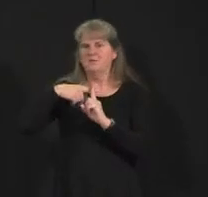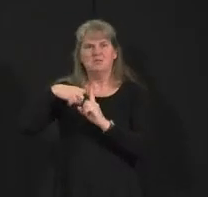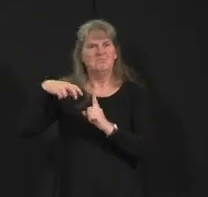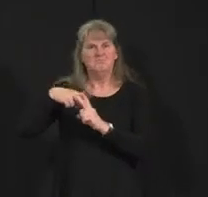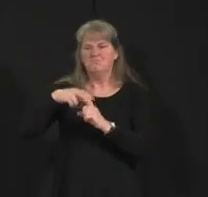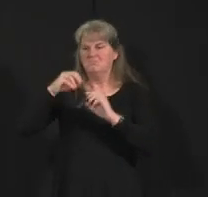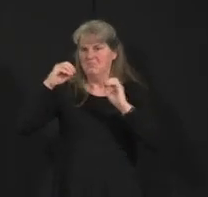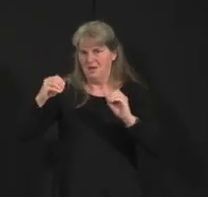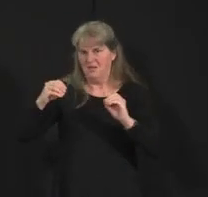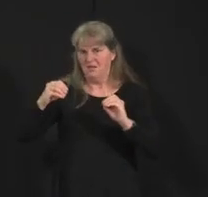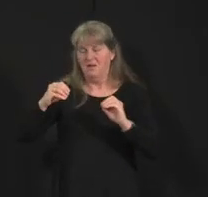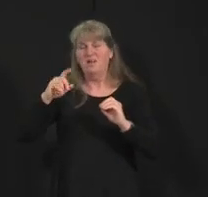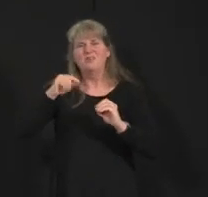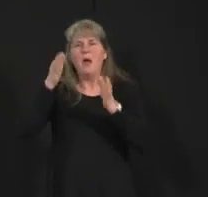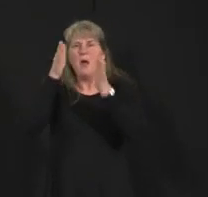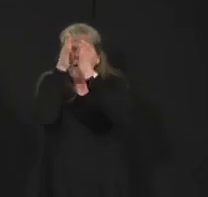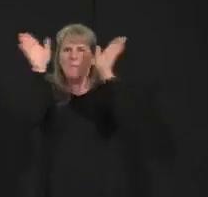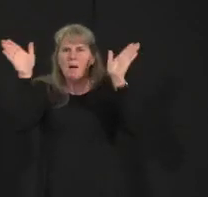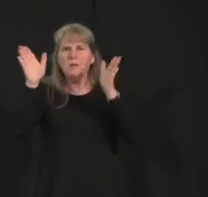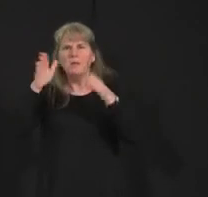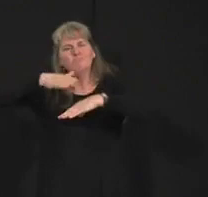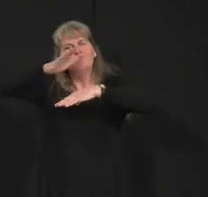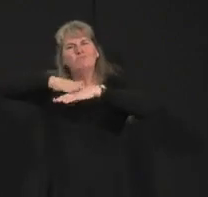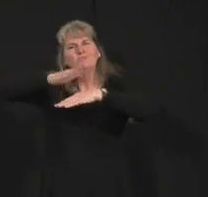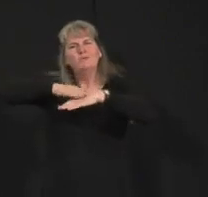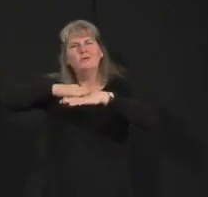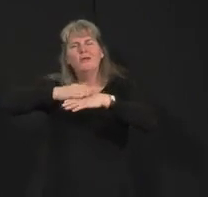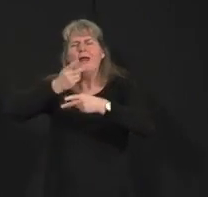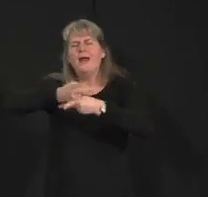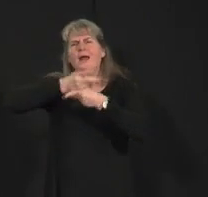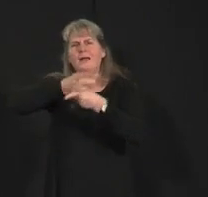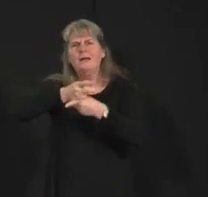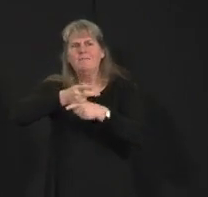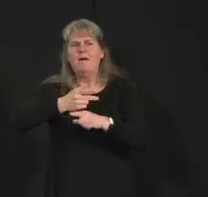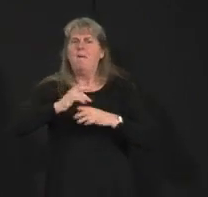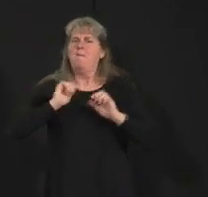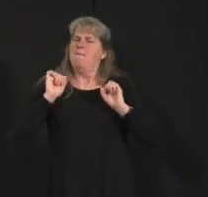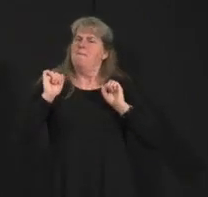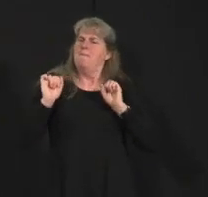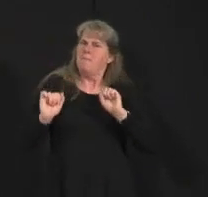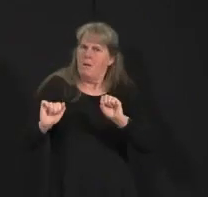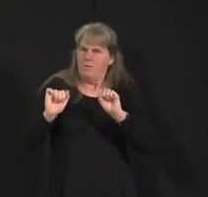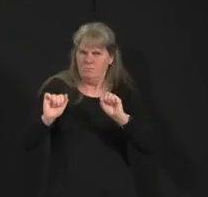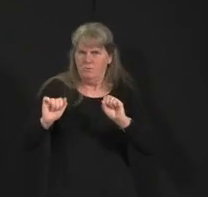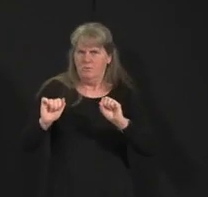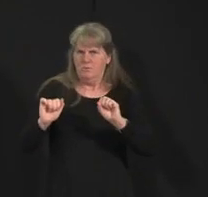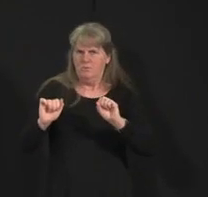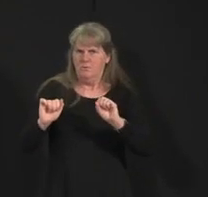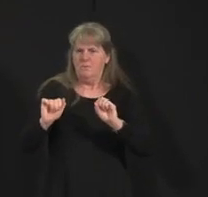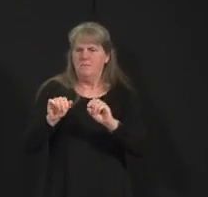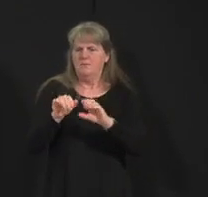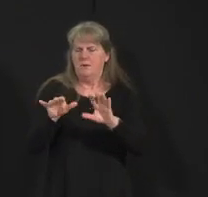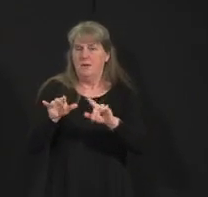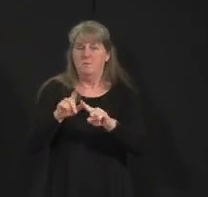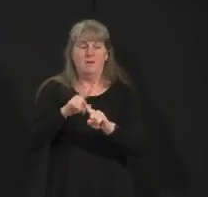positive. Usually these public notices are just precautionary, just in case of any spread. I cannot say at this time